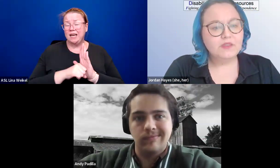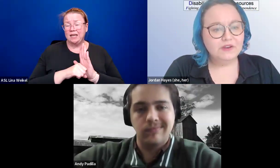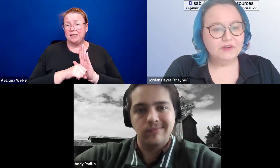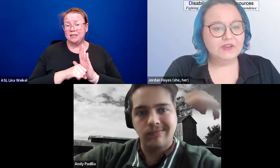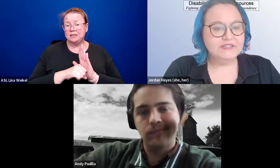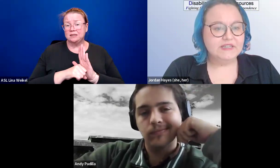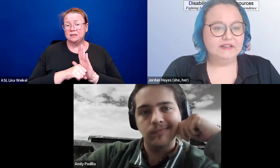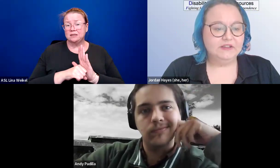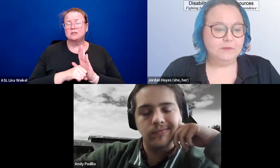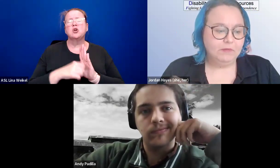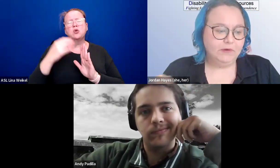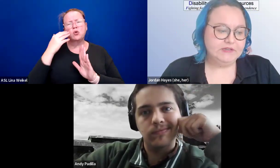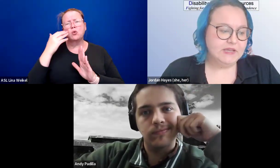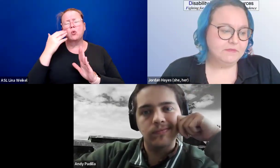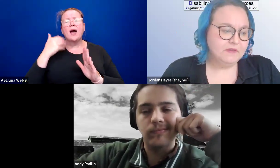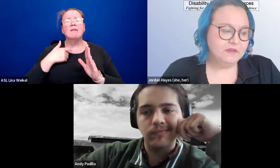Jordan Hayes (she, her): you know you get to get a little bit more in depth.